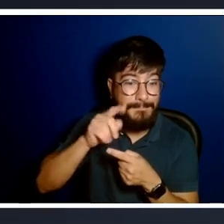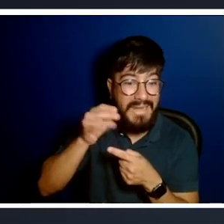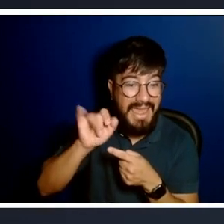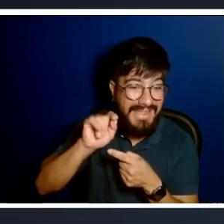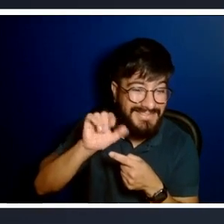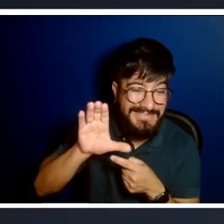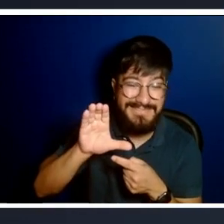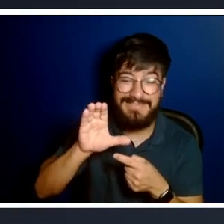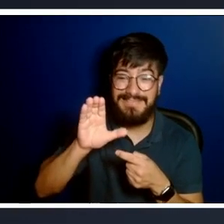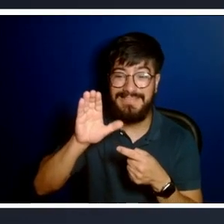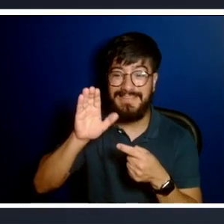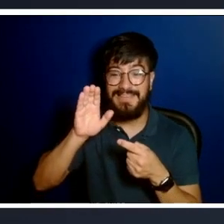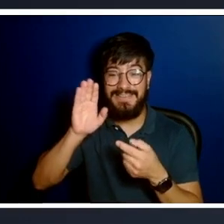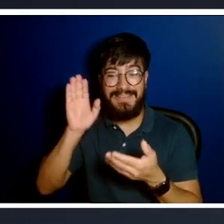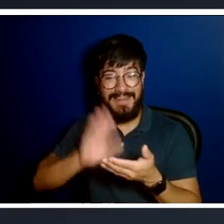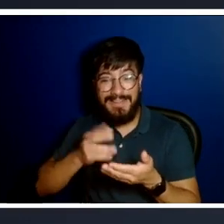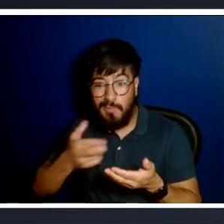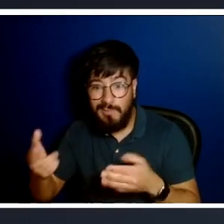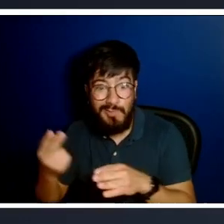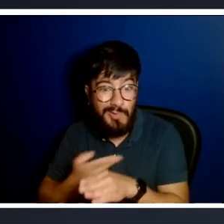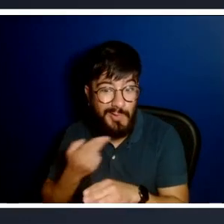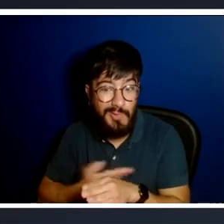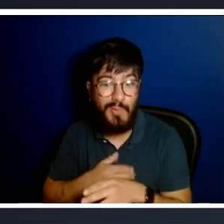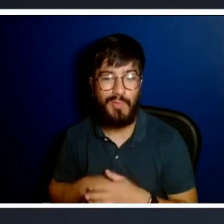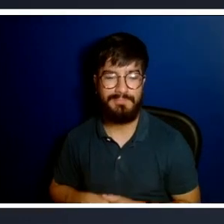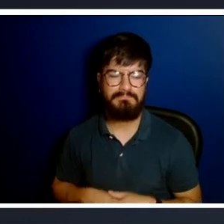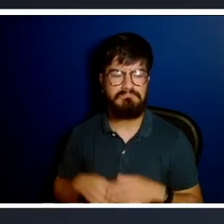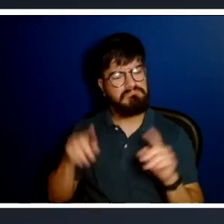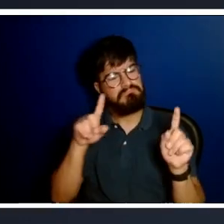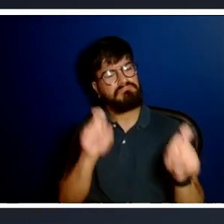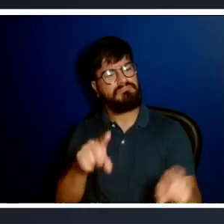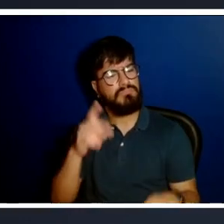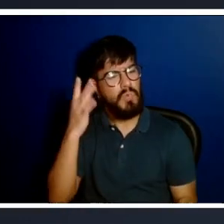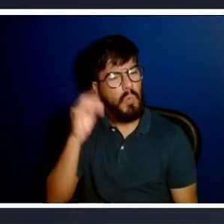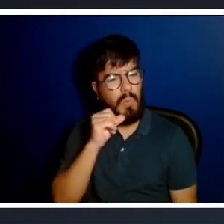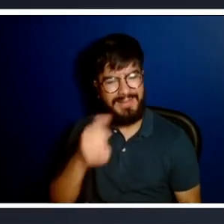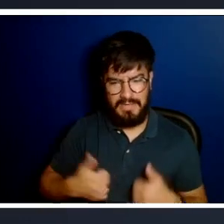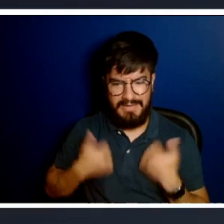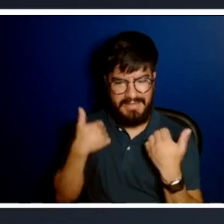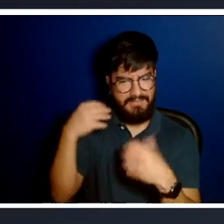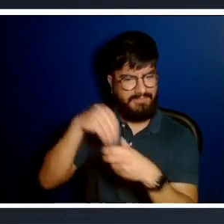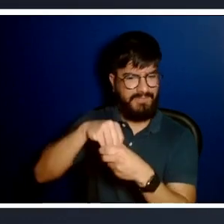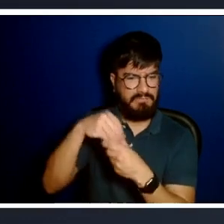so why don't they live in Guam anymore? What happened to them? What put them? In danger?